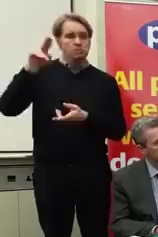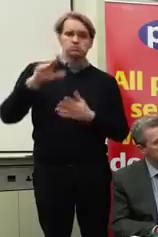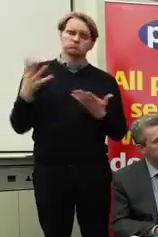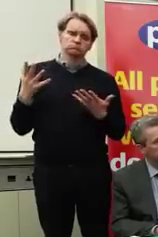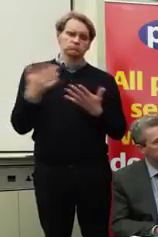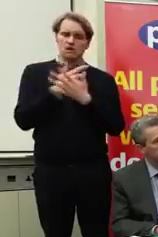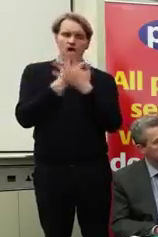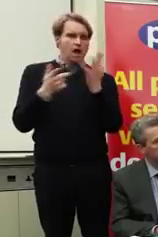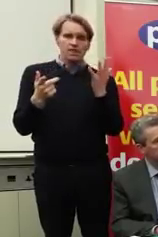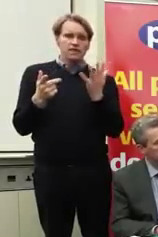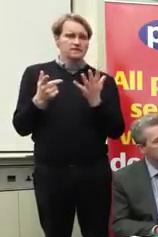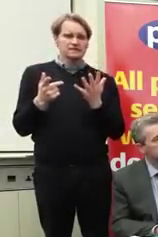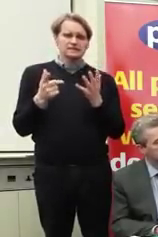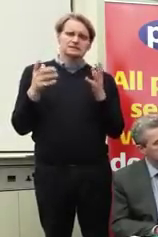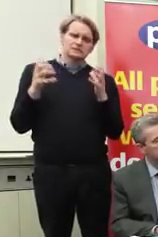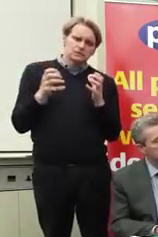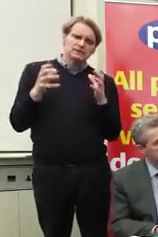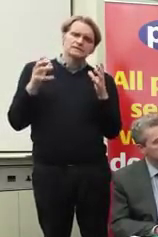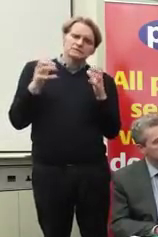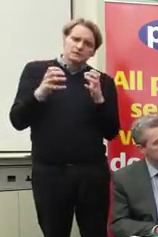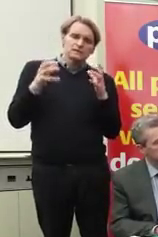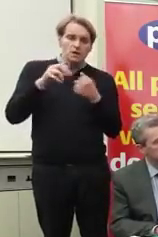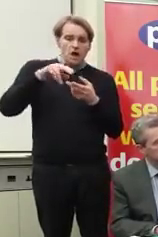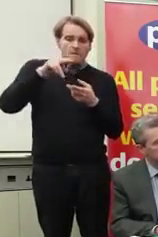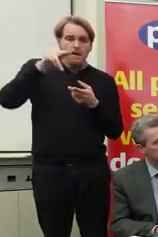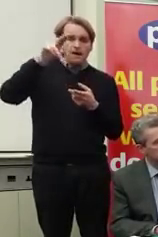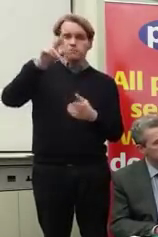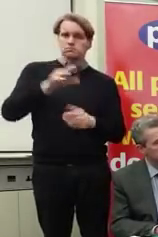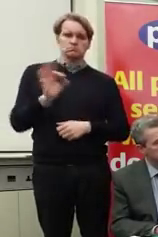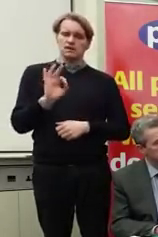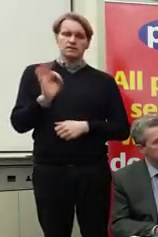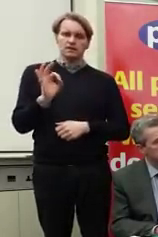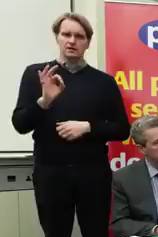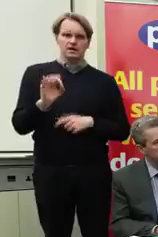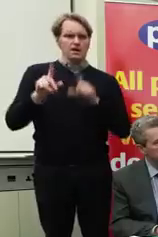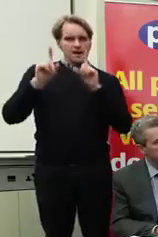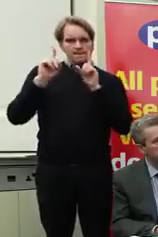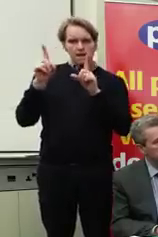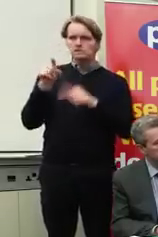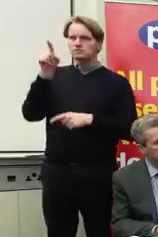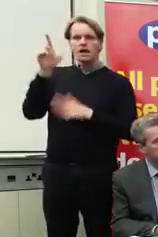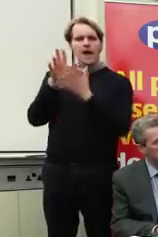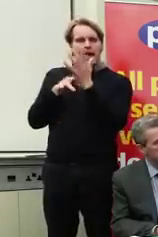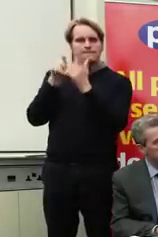standards and all the rest but there's been a squeeze year in year out. But the only squeeze that hasn't occurred has been in Parliament and it's just